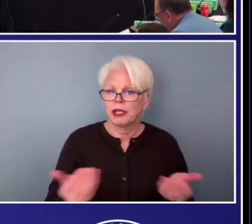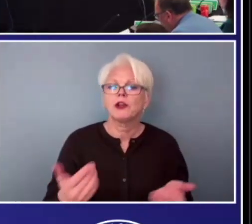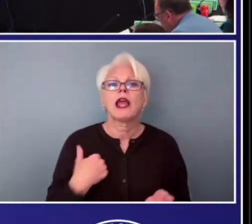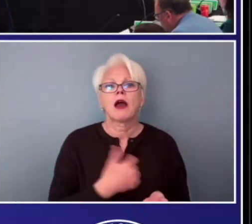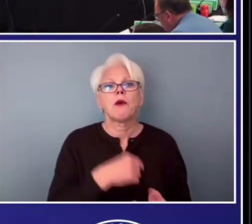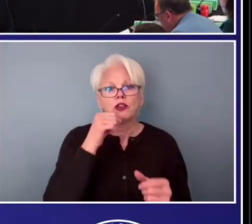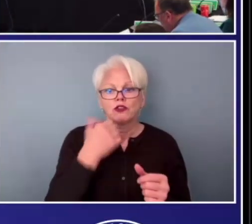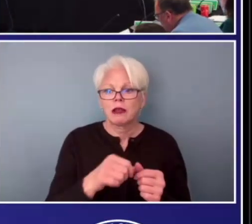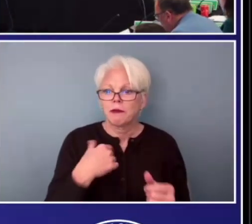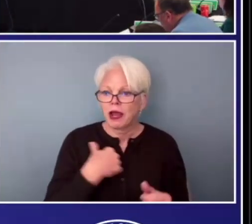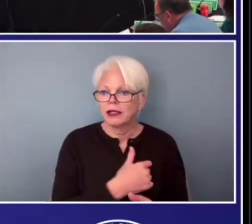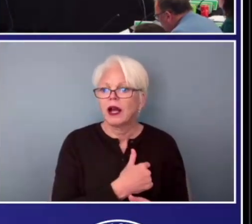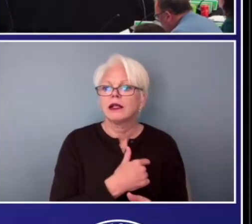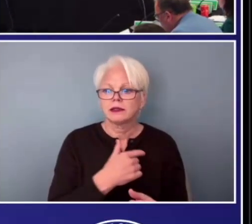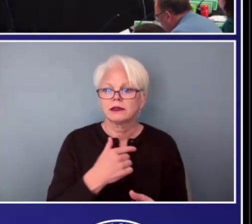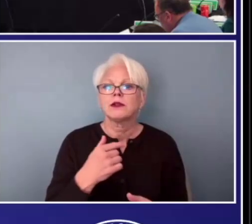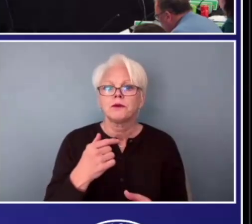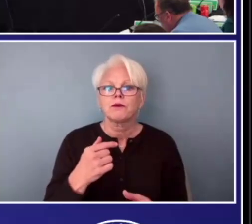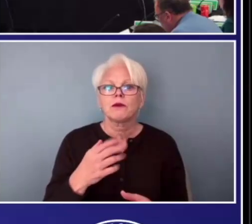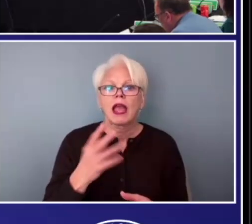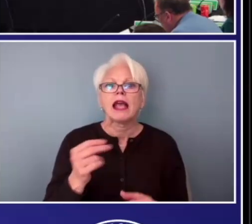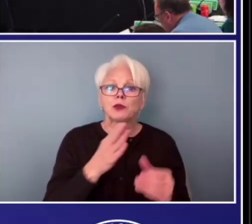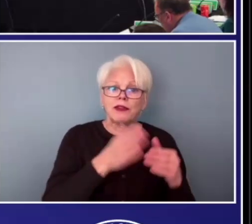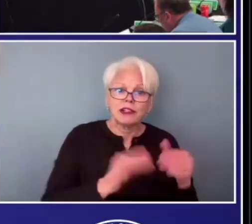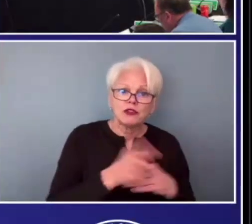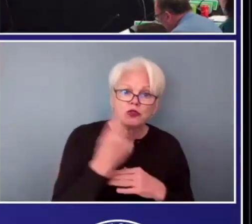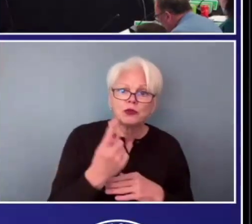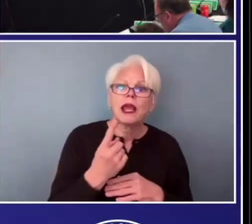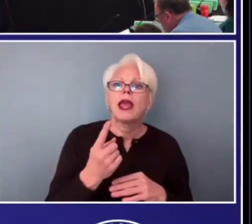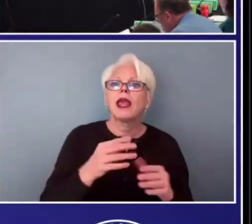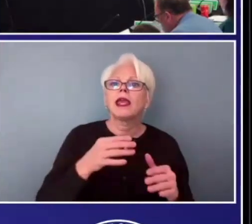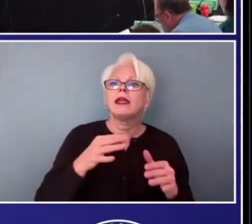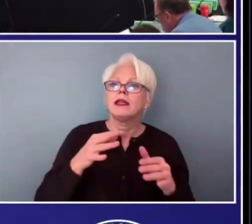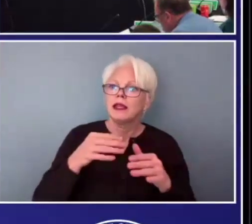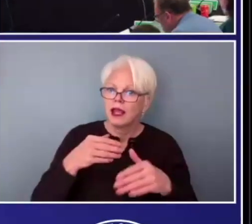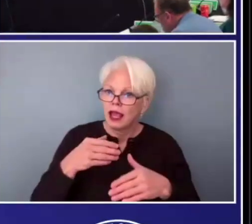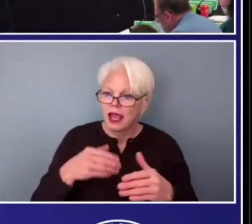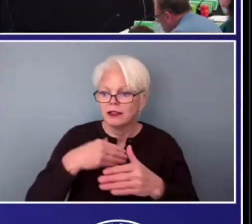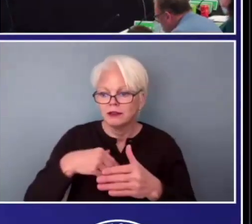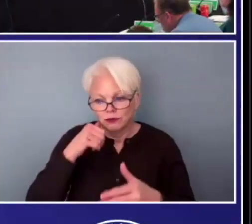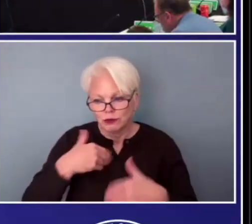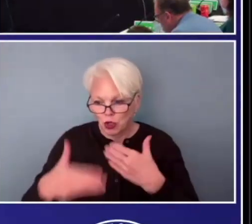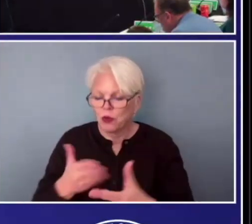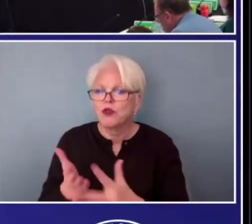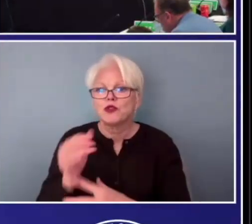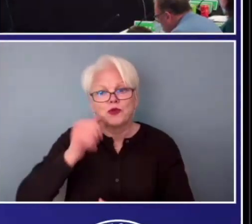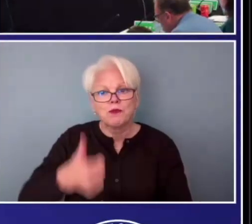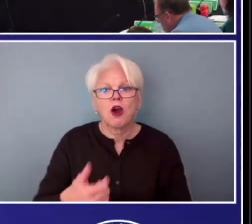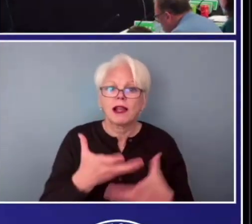still -- as we finish today and go into tomorrow, there's a lot of partnership that's been happening across the Department, and with you.